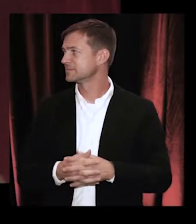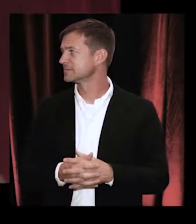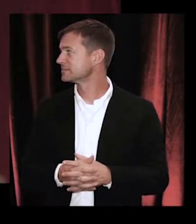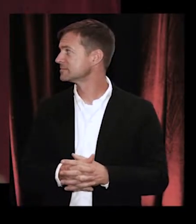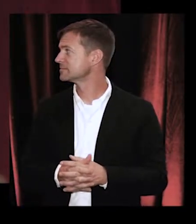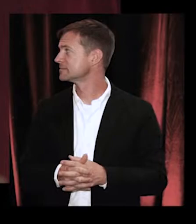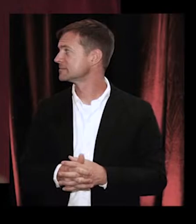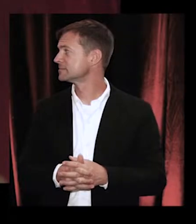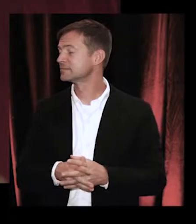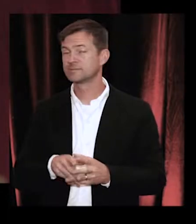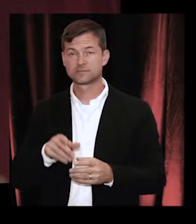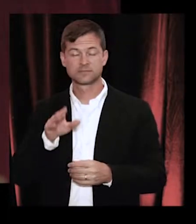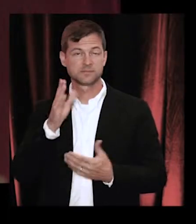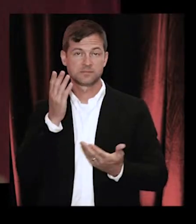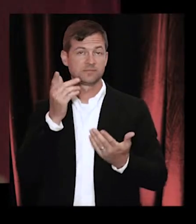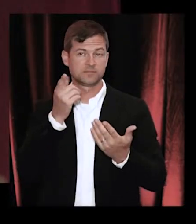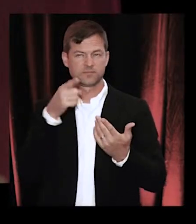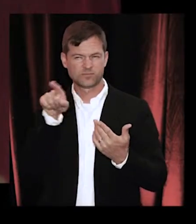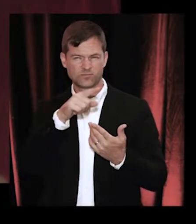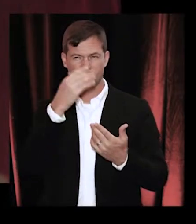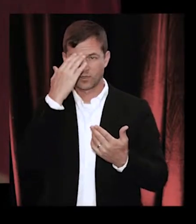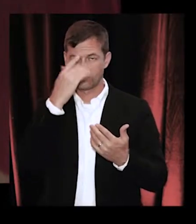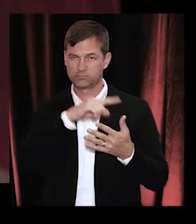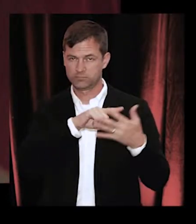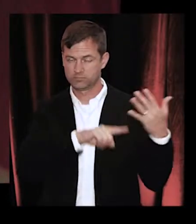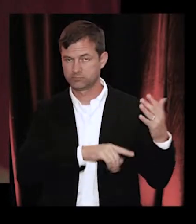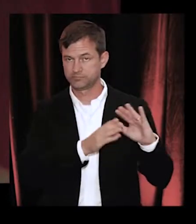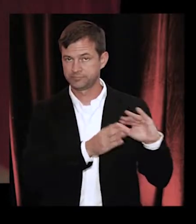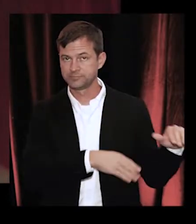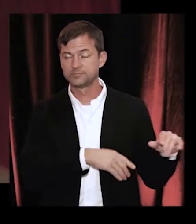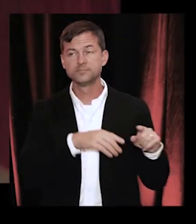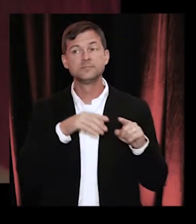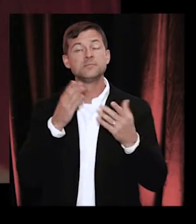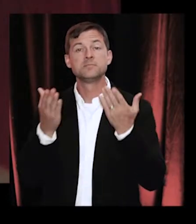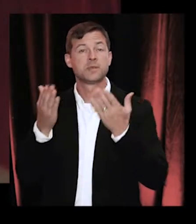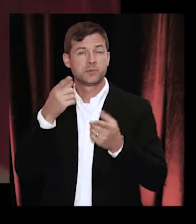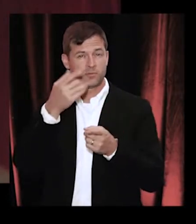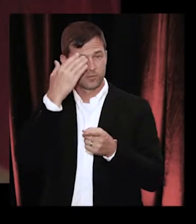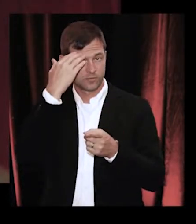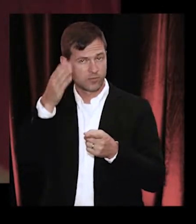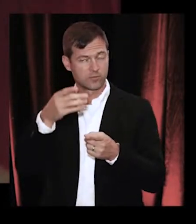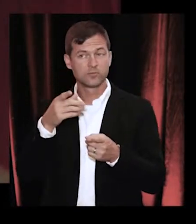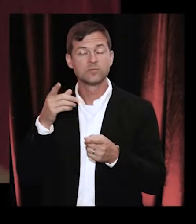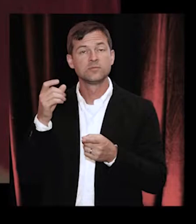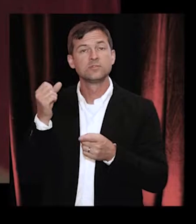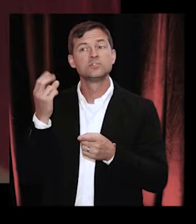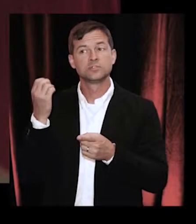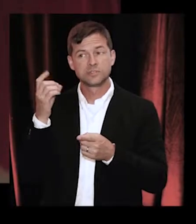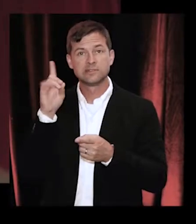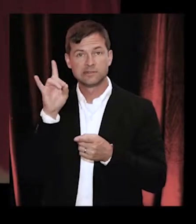What you may not know about Governor Kay Ivey is not only has she attracted $32